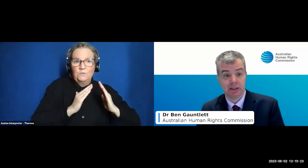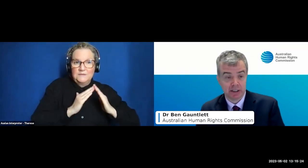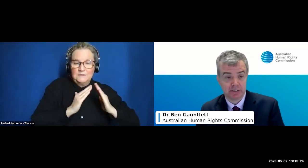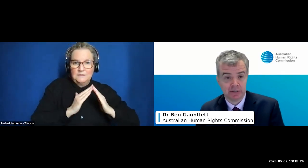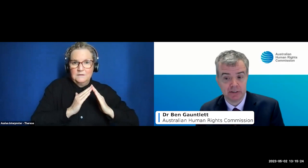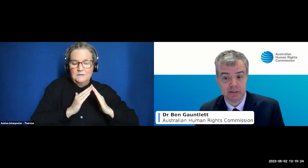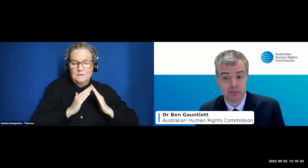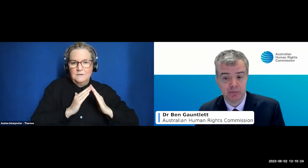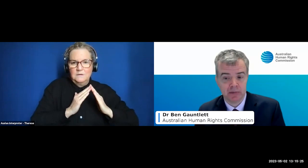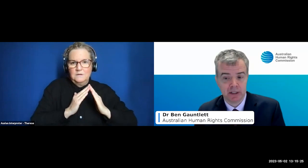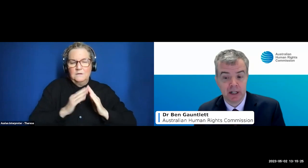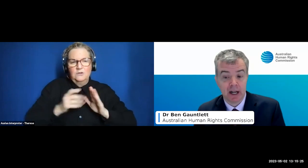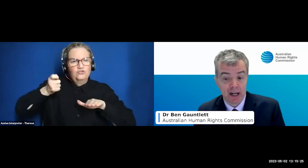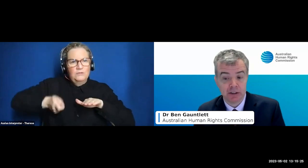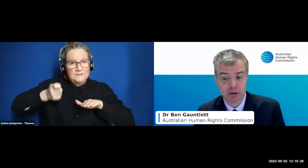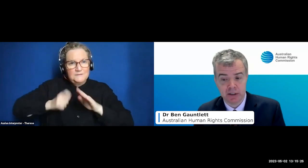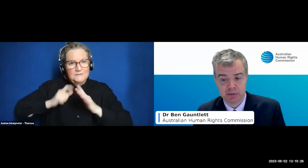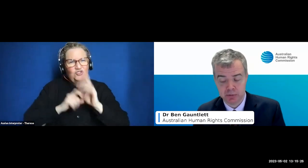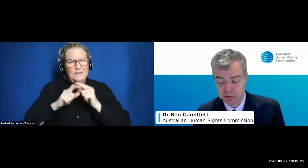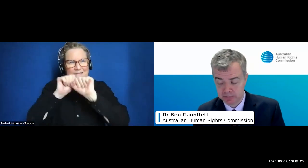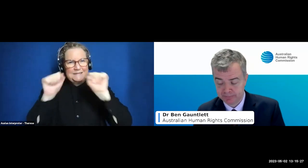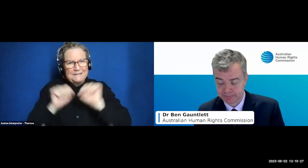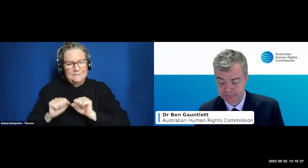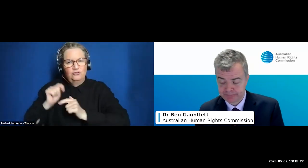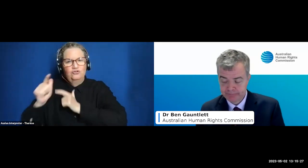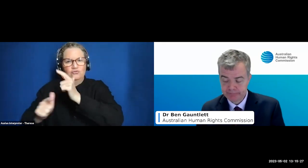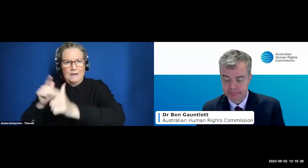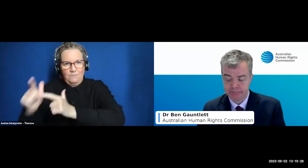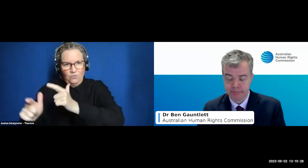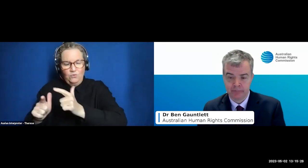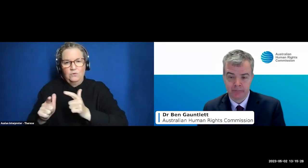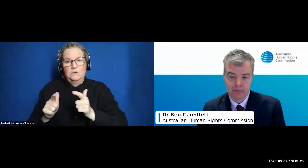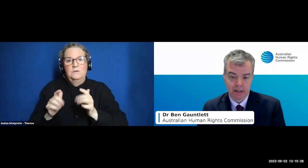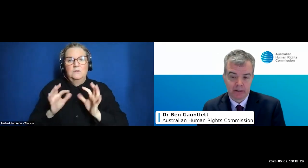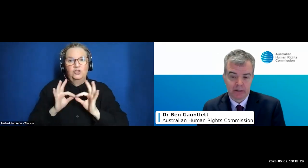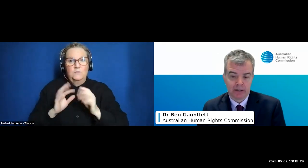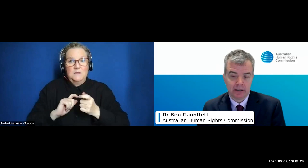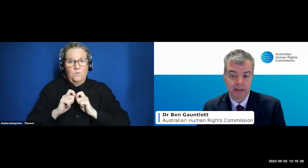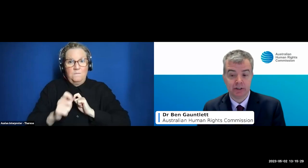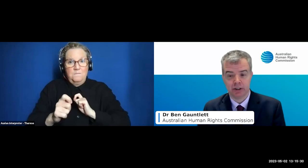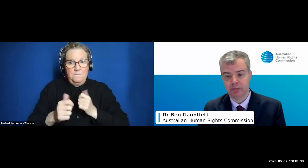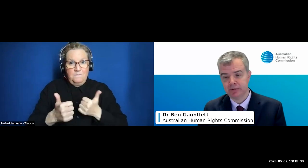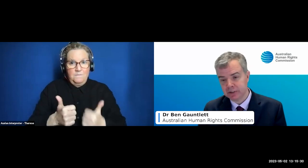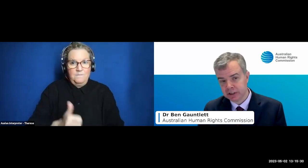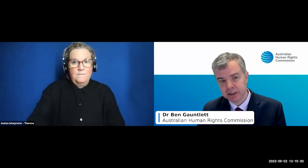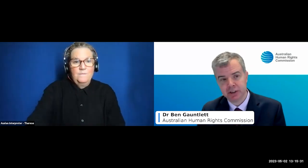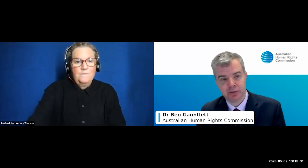the justice system and transport. In terms of the initial